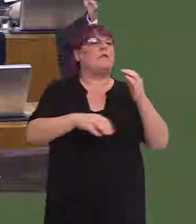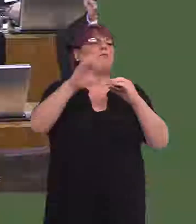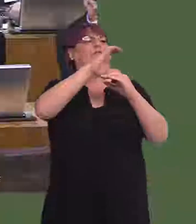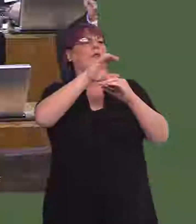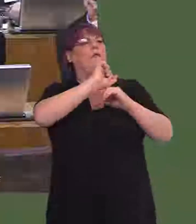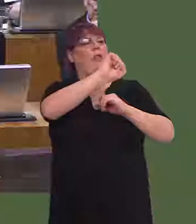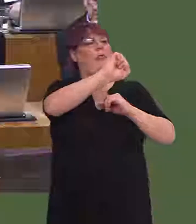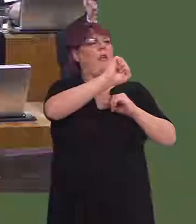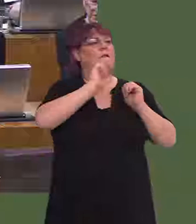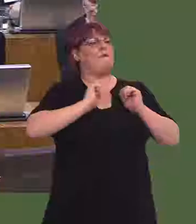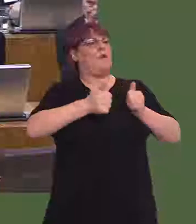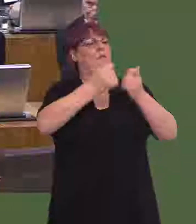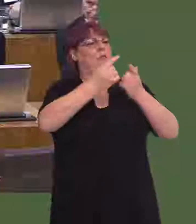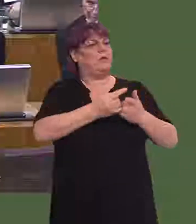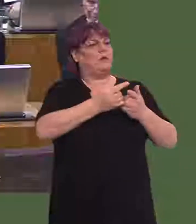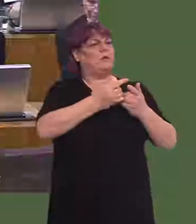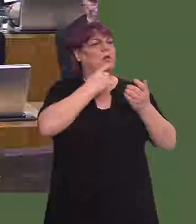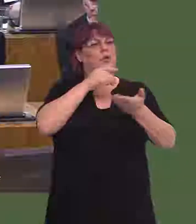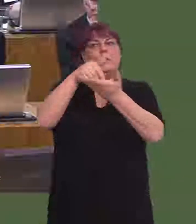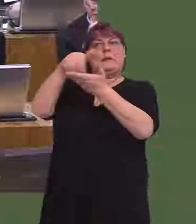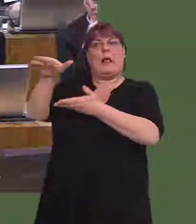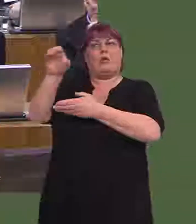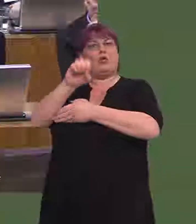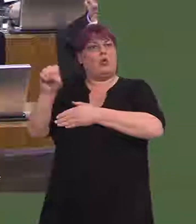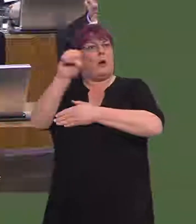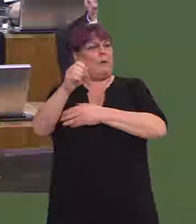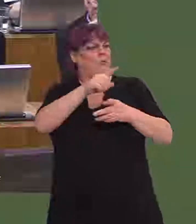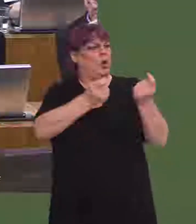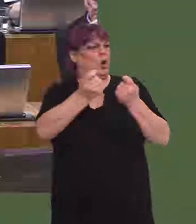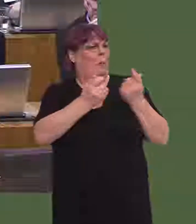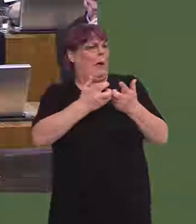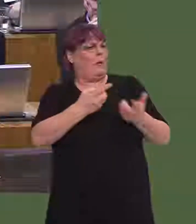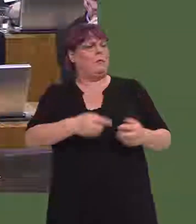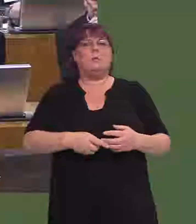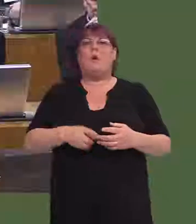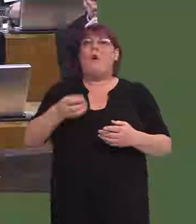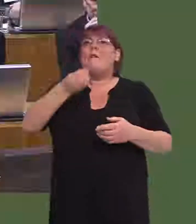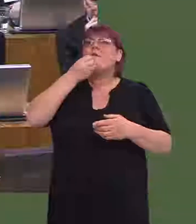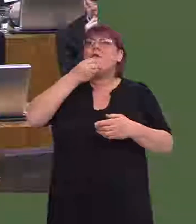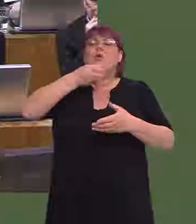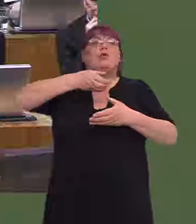sent to the European Union. They have never said how the markets of the food and drink industryó90 per cent of which